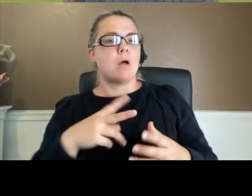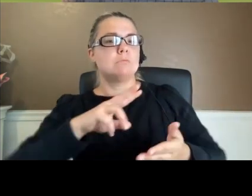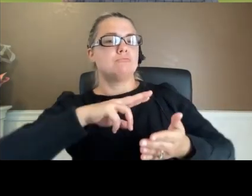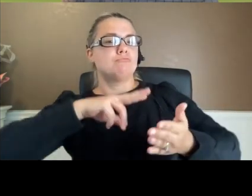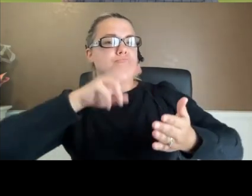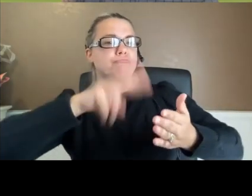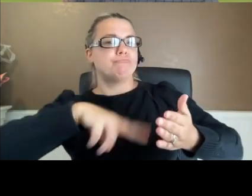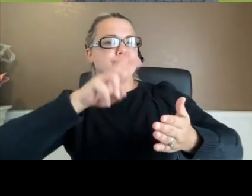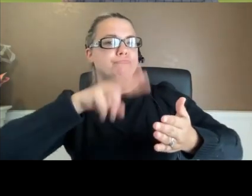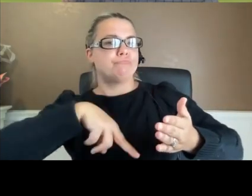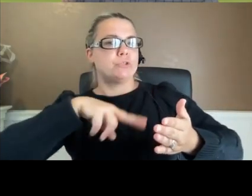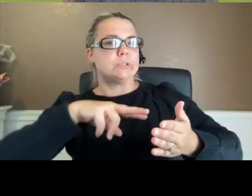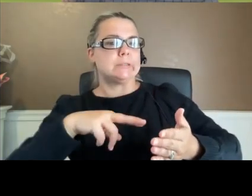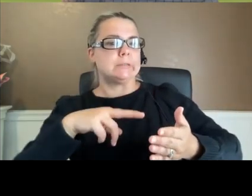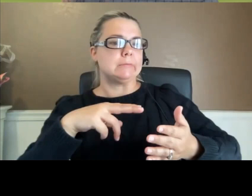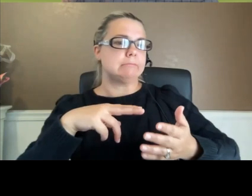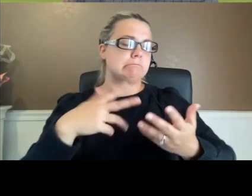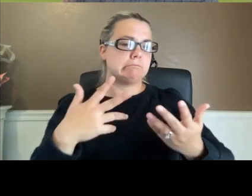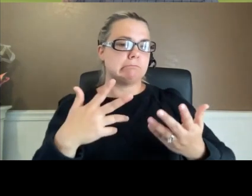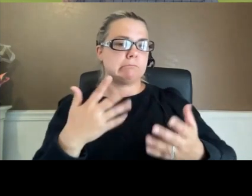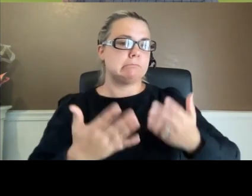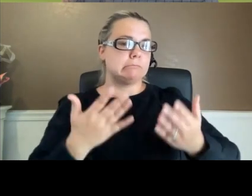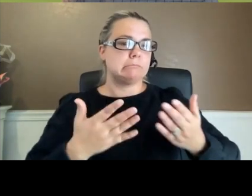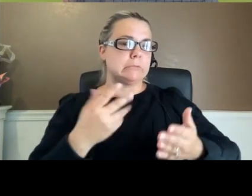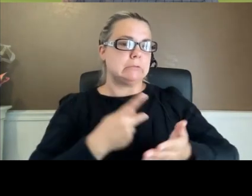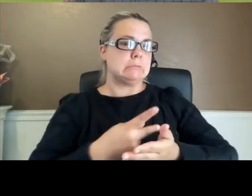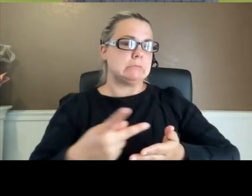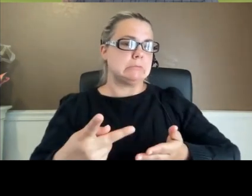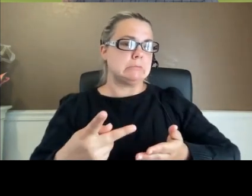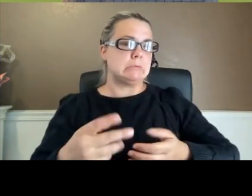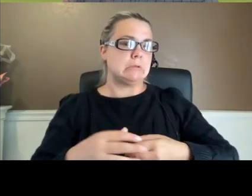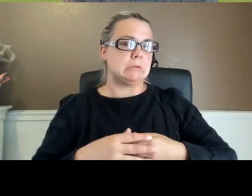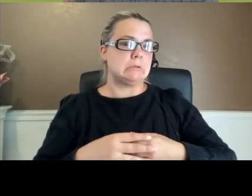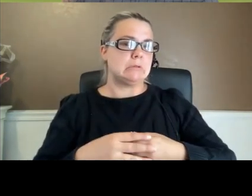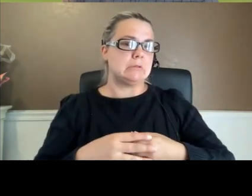going beyond the mark with things like this and being maybe a little more descriptive, that isn't